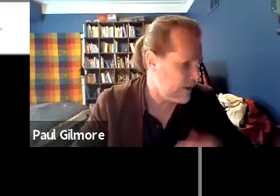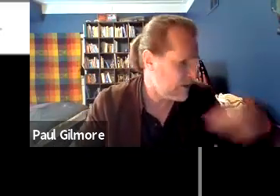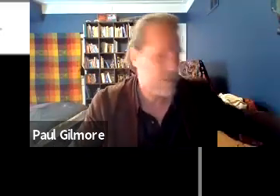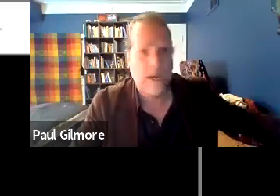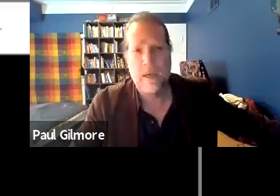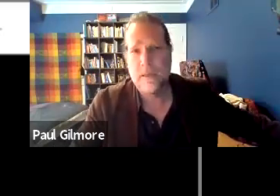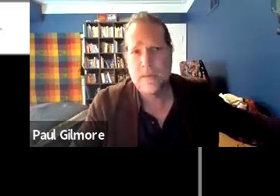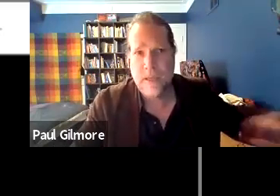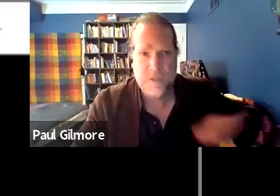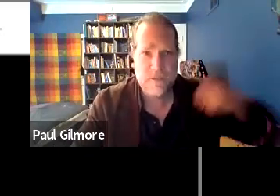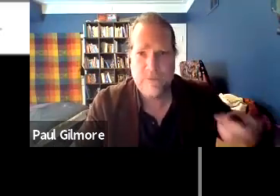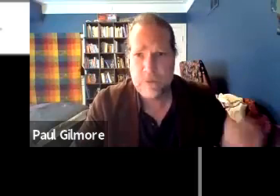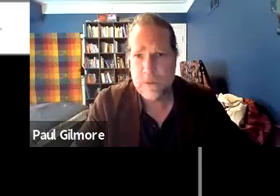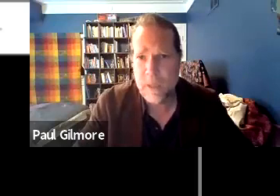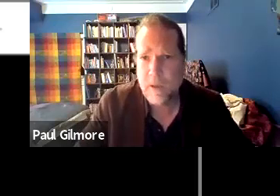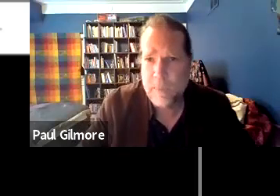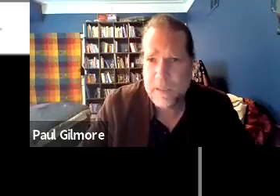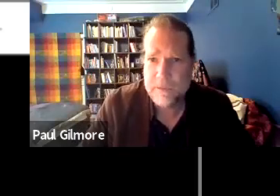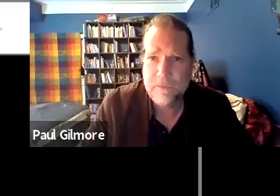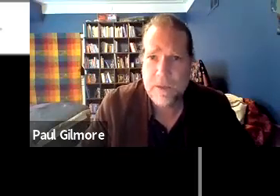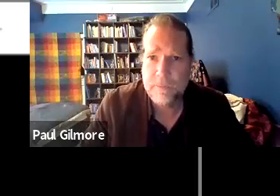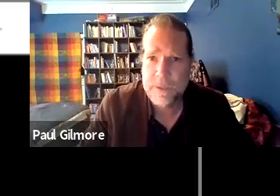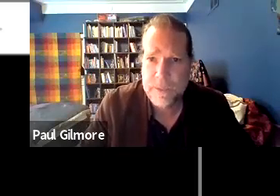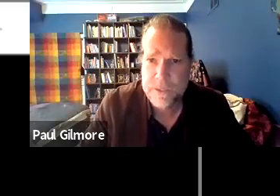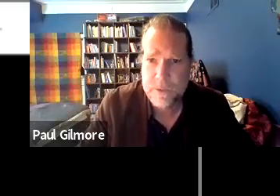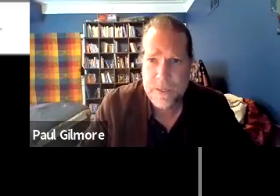well, as a as give you a bit of some history.